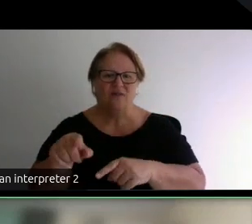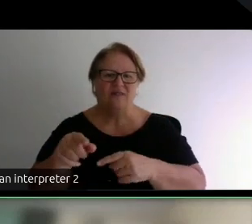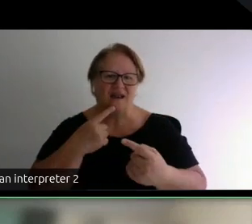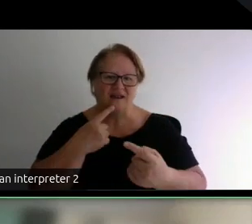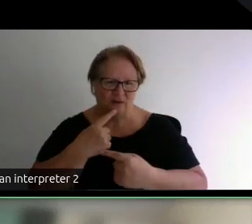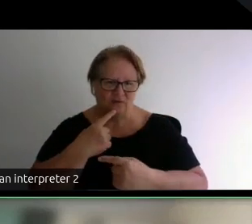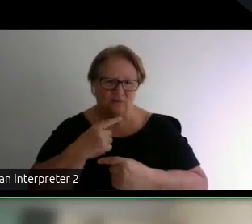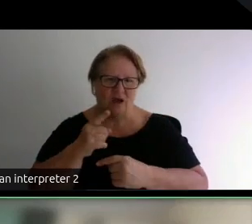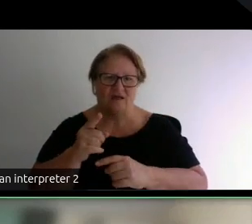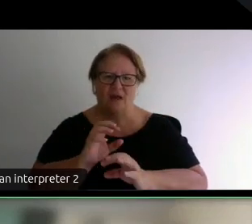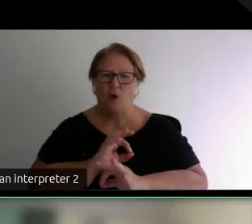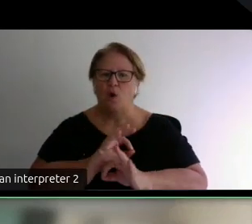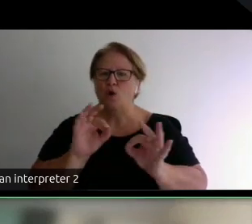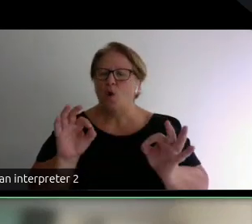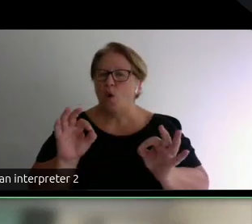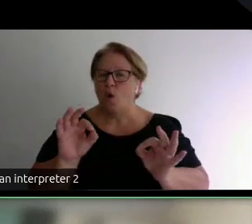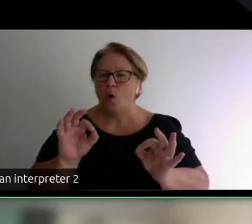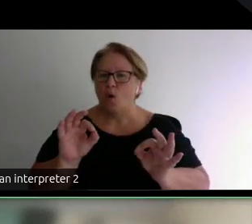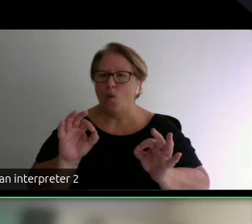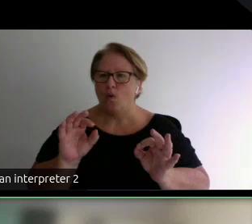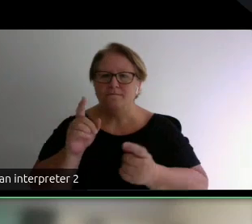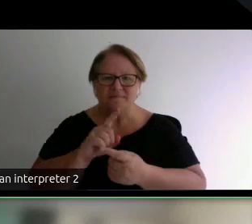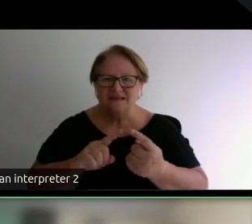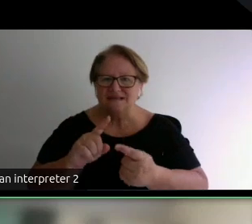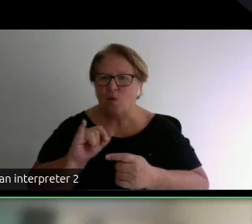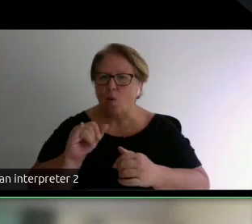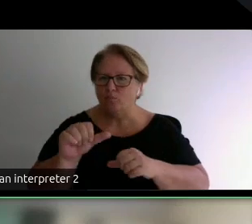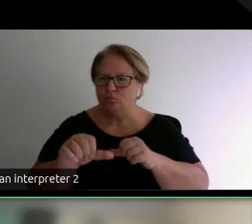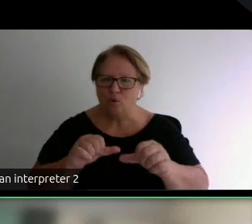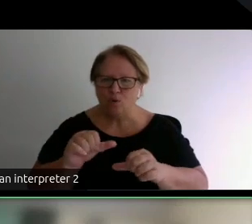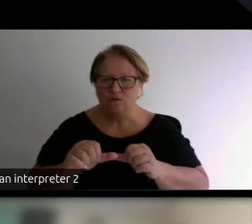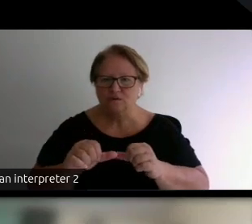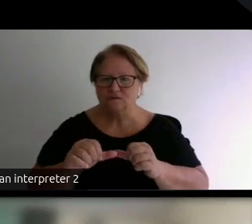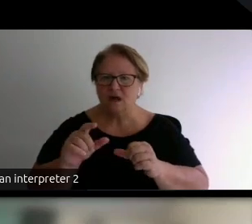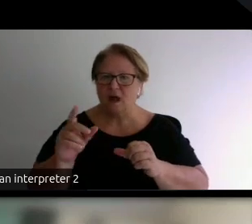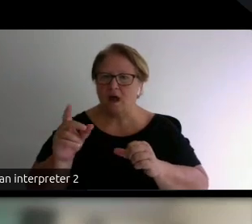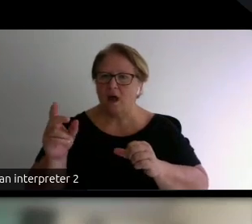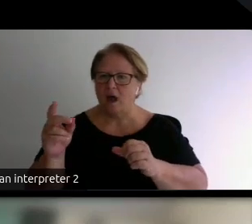no meeting or process where the parties have to come into contact with each other.